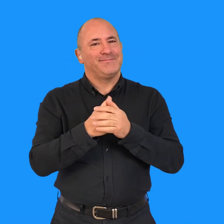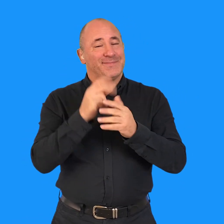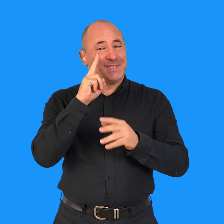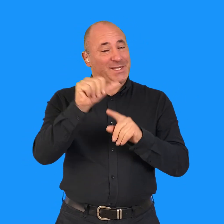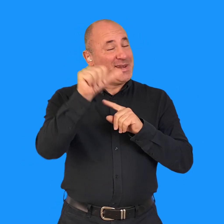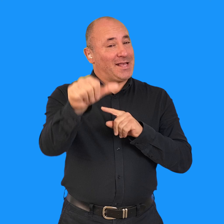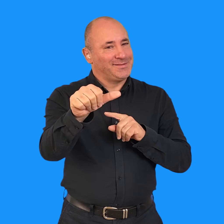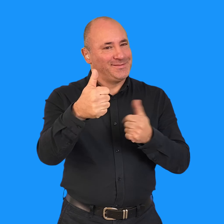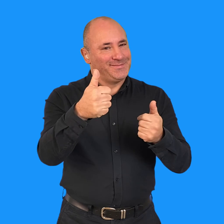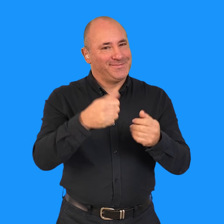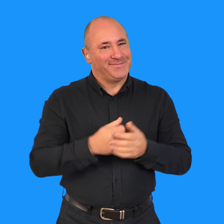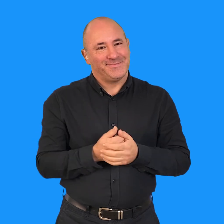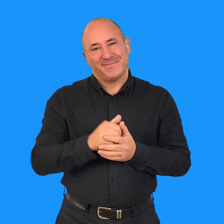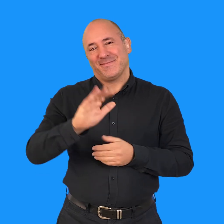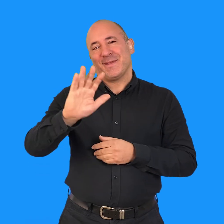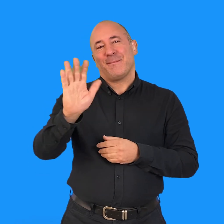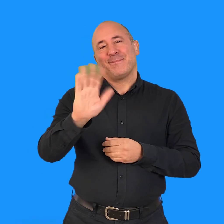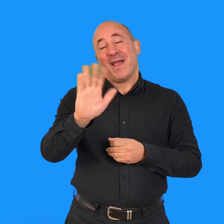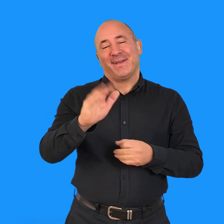So, see you then. Bye.